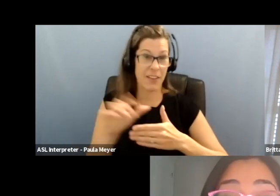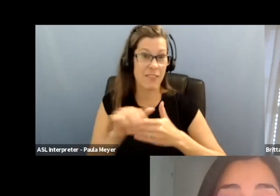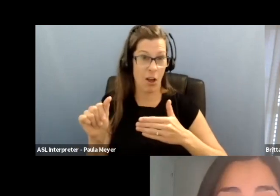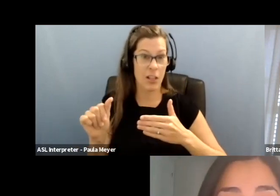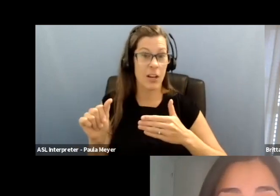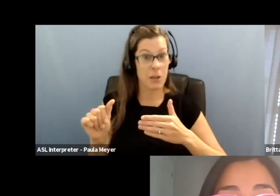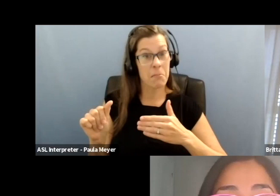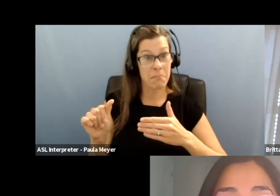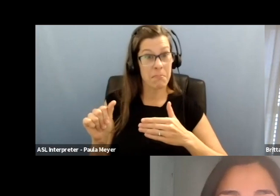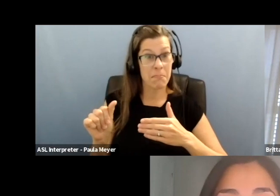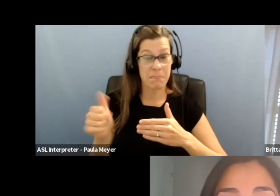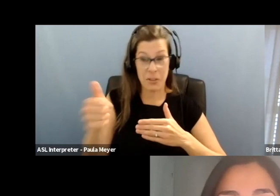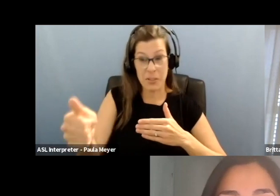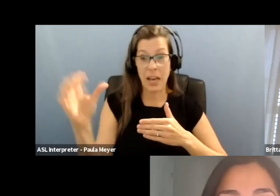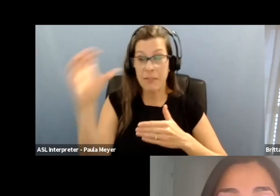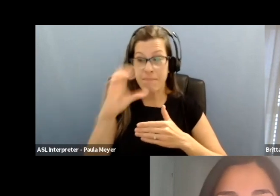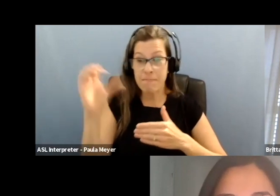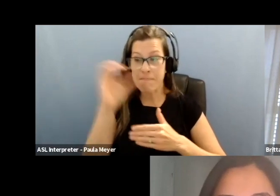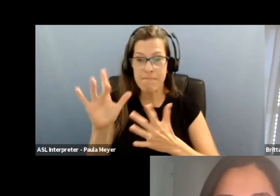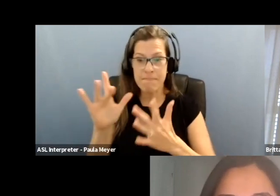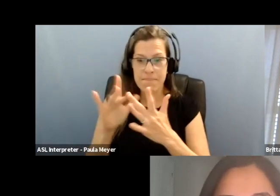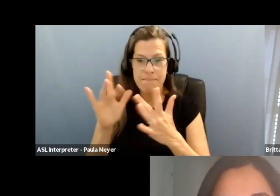that you will be using to really plan appropriately.